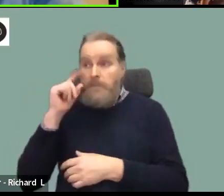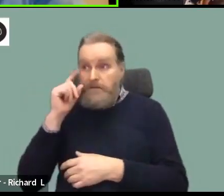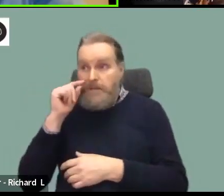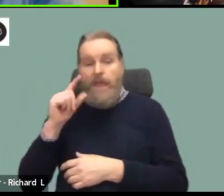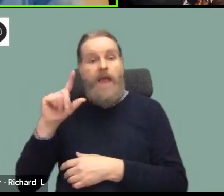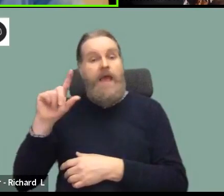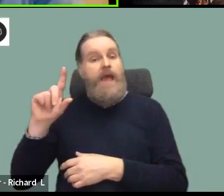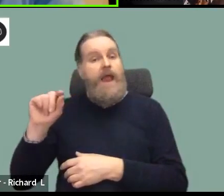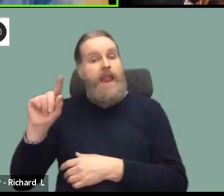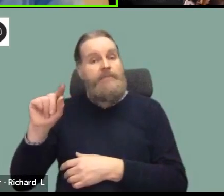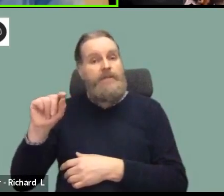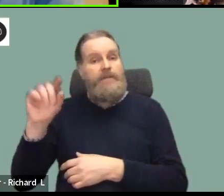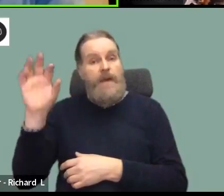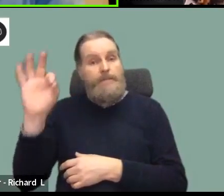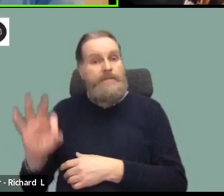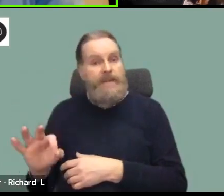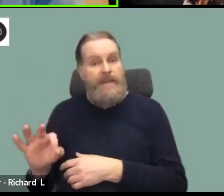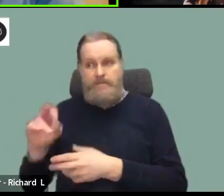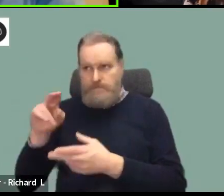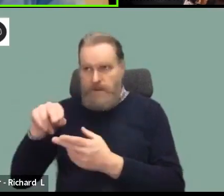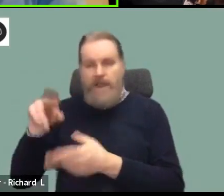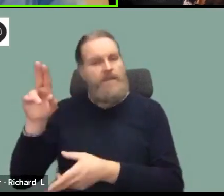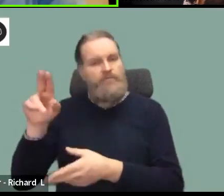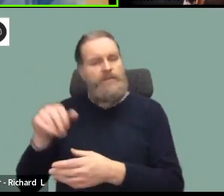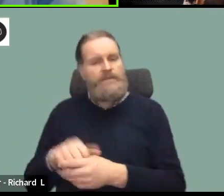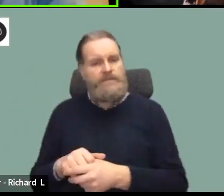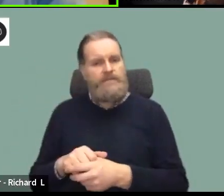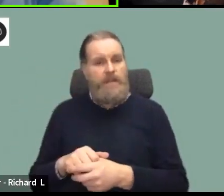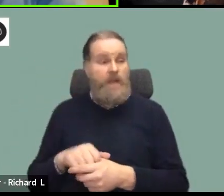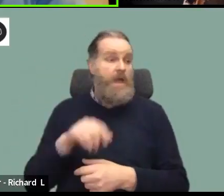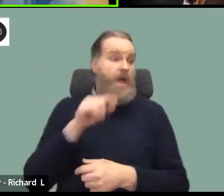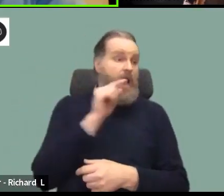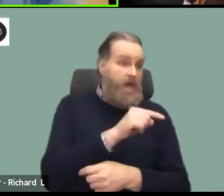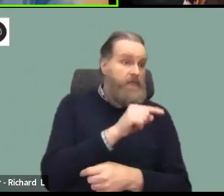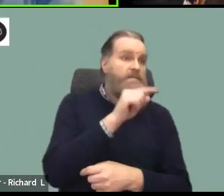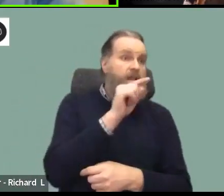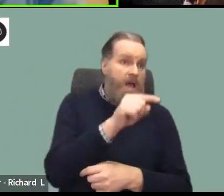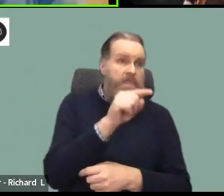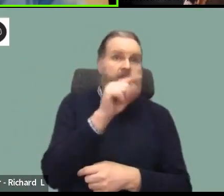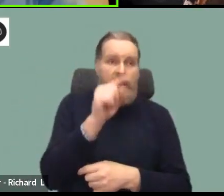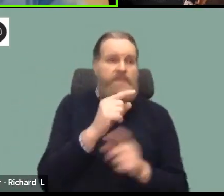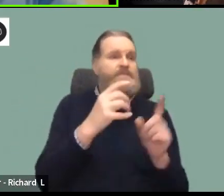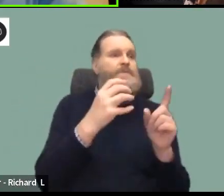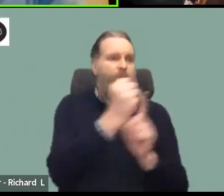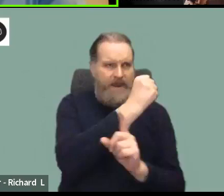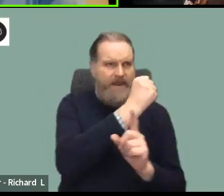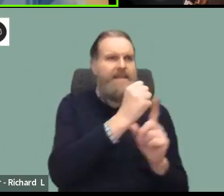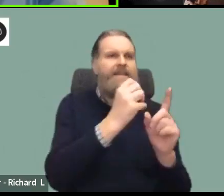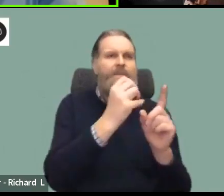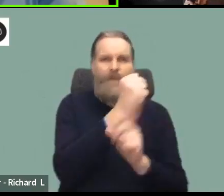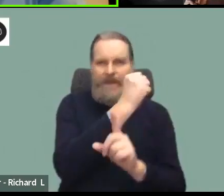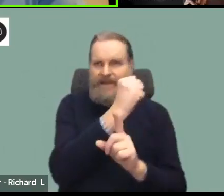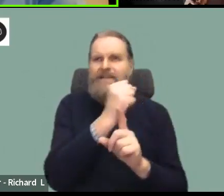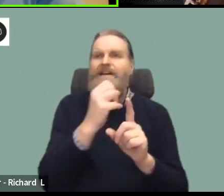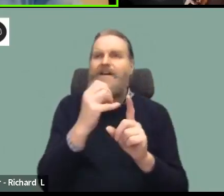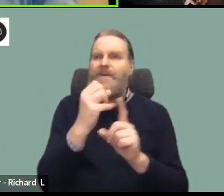to increase in pay, potentially up to 11% that's in our own unique. union County